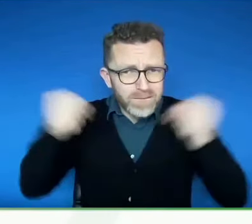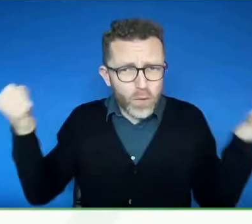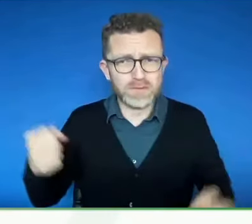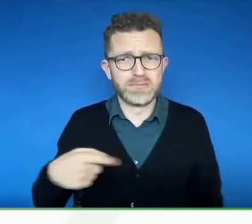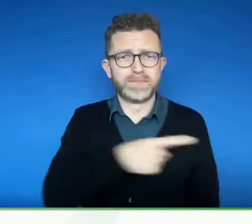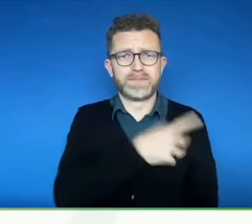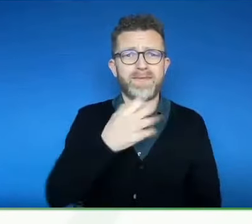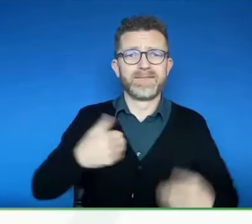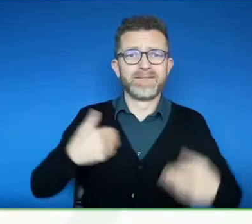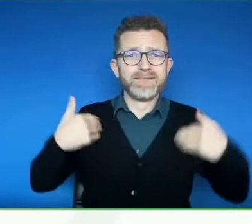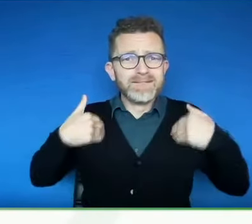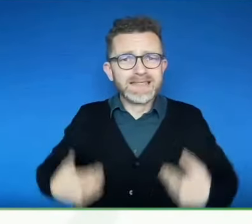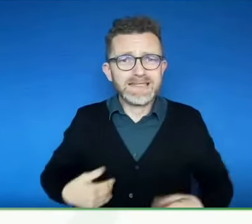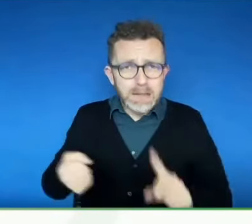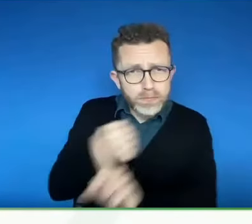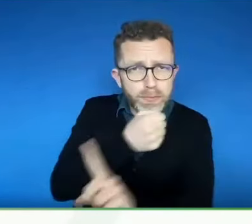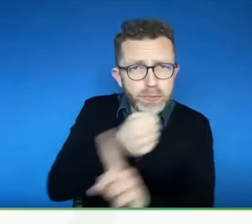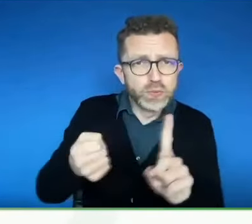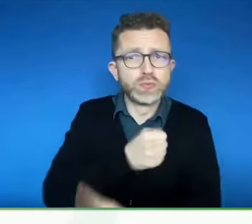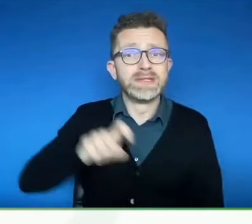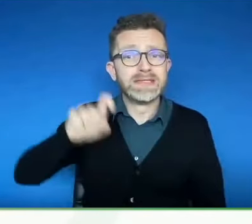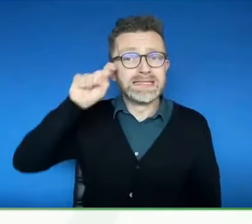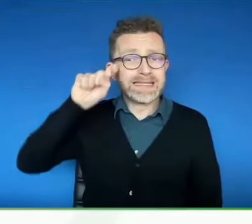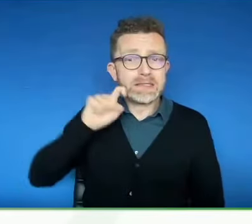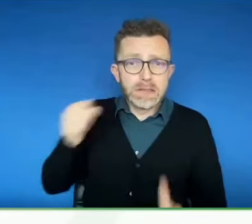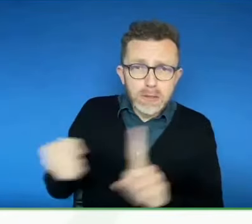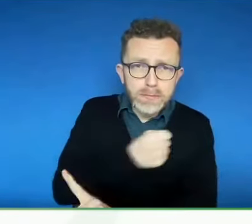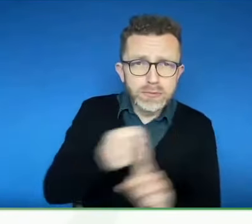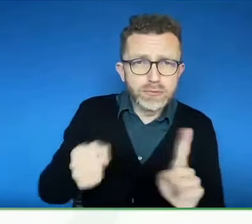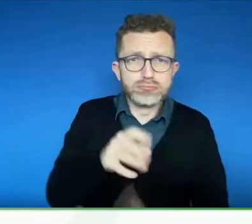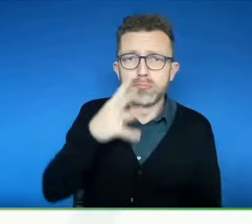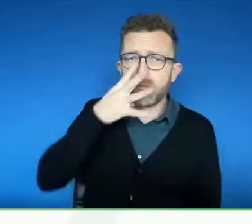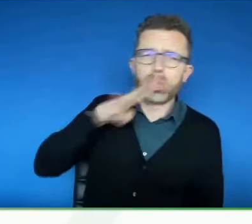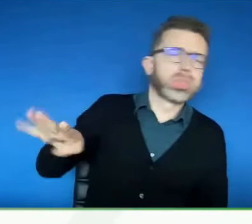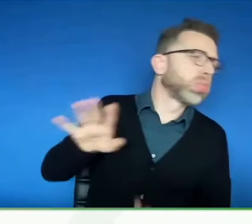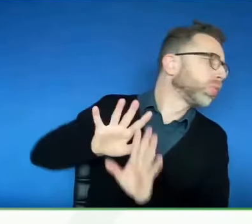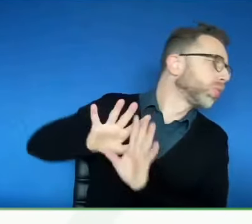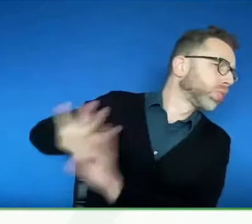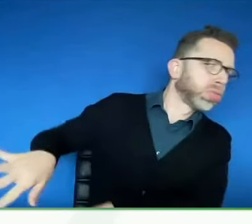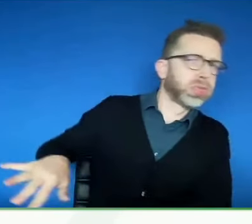many publications that come out of the newspapers, on the allegations